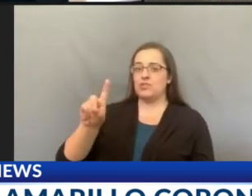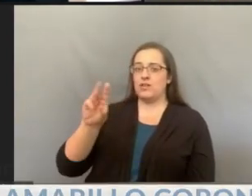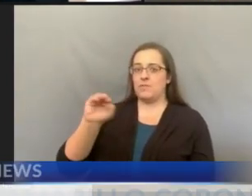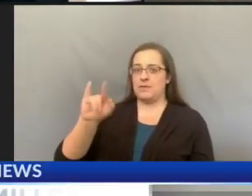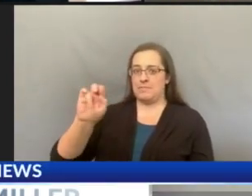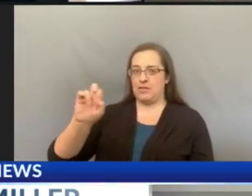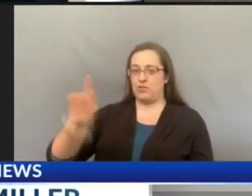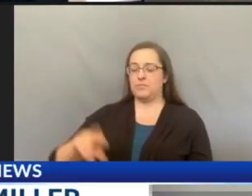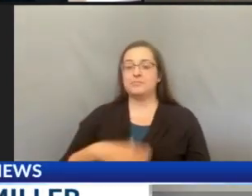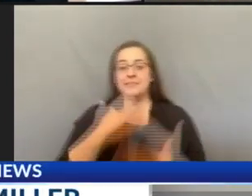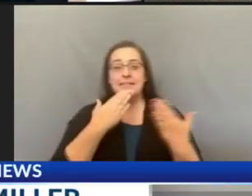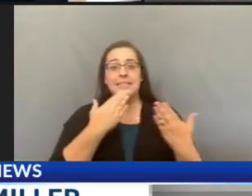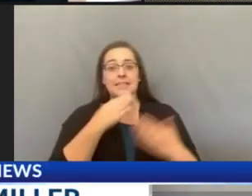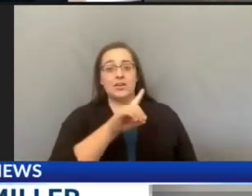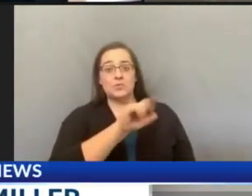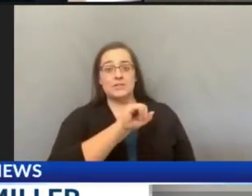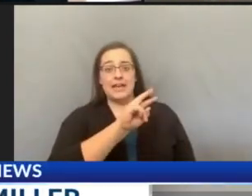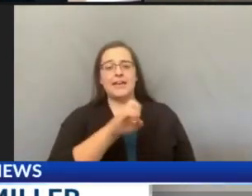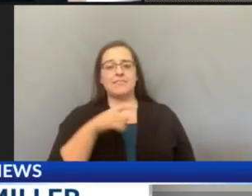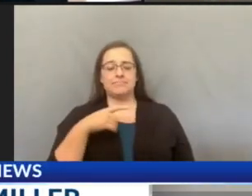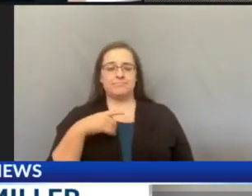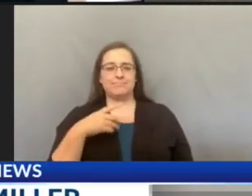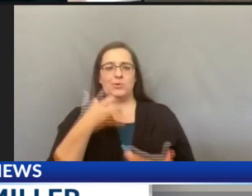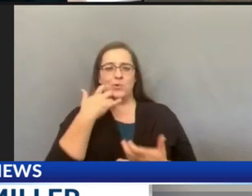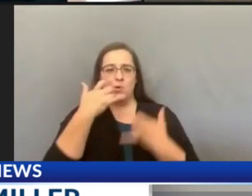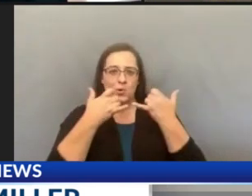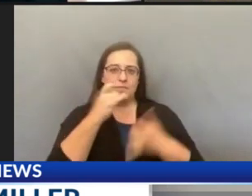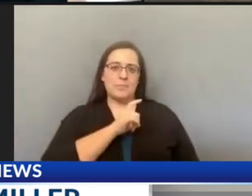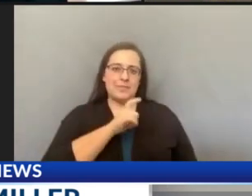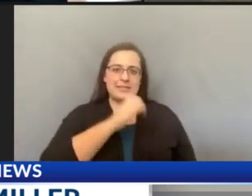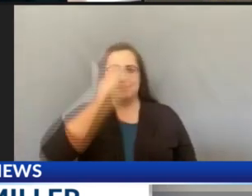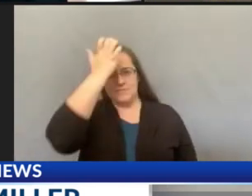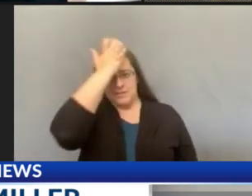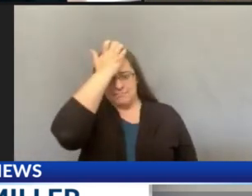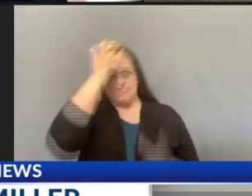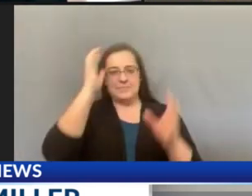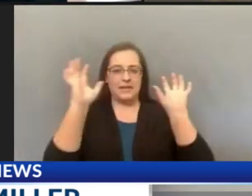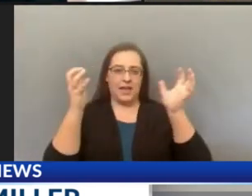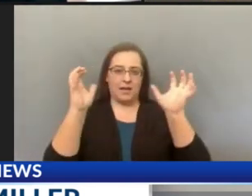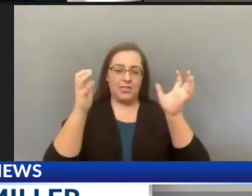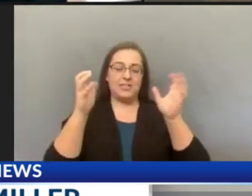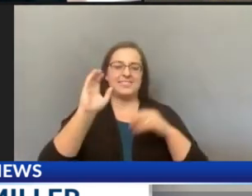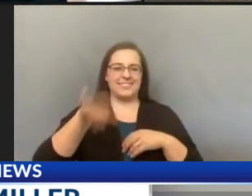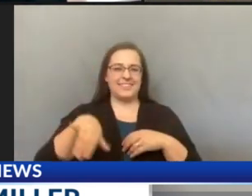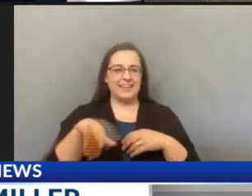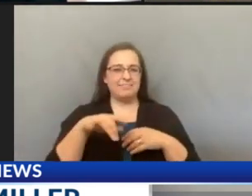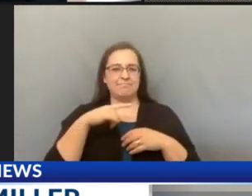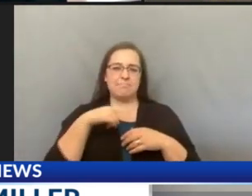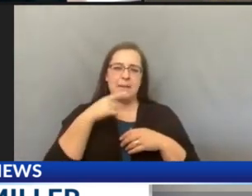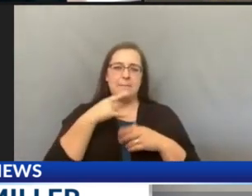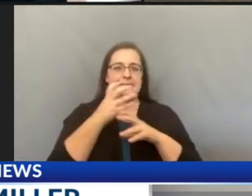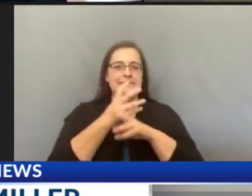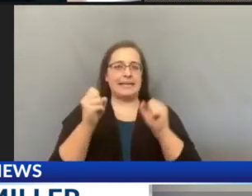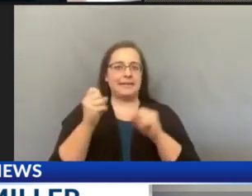WE WILL CONTINUE TO KEEP YOU INFORMED AS THAT DATA COMES IN, THANK YOU. L GO TO CITY MANAGER, JARED